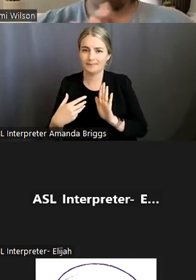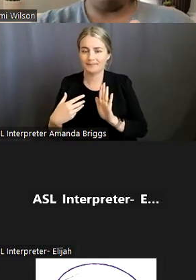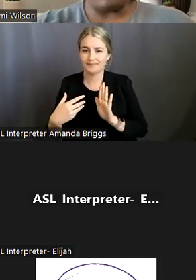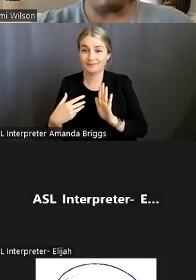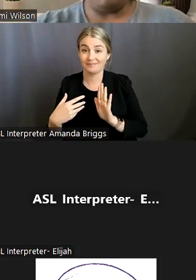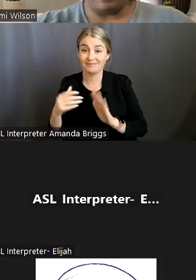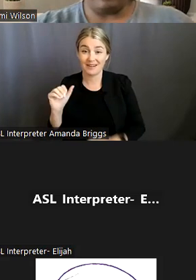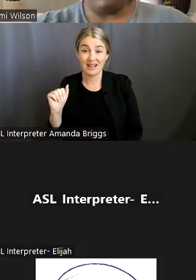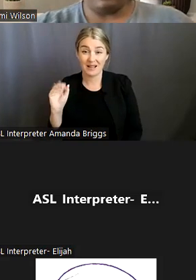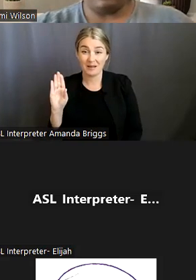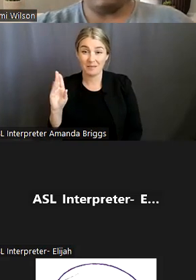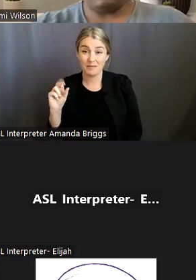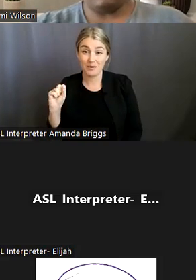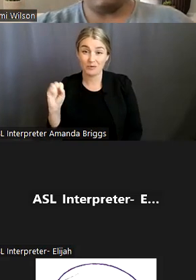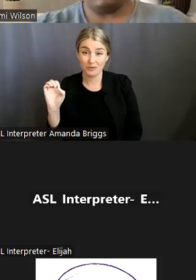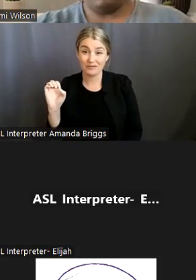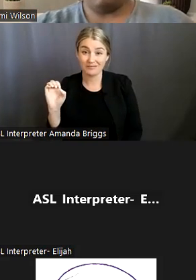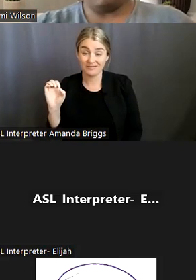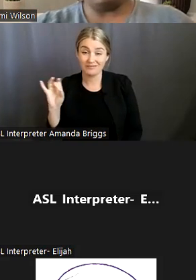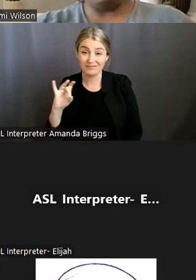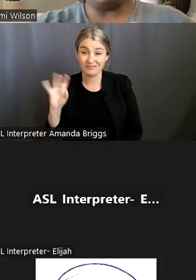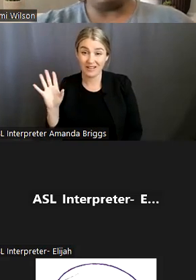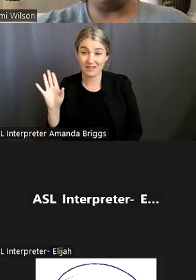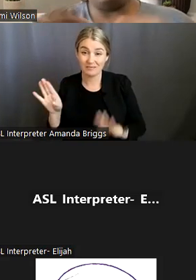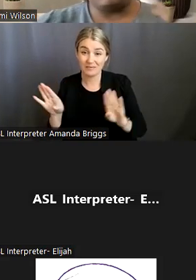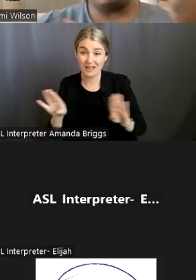violent behavior? What are some of the other things